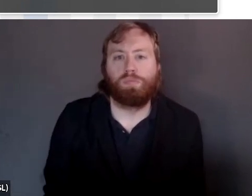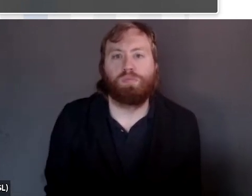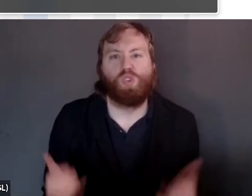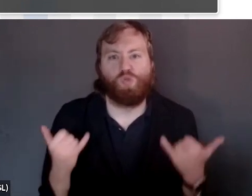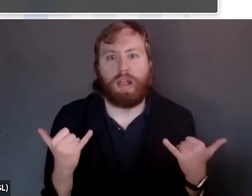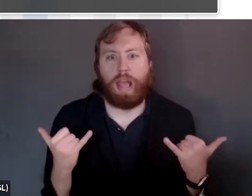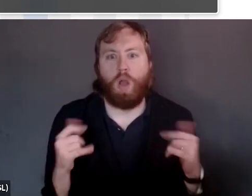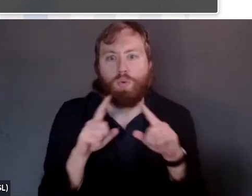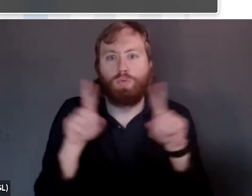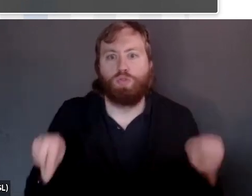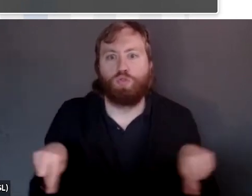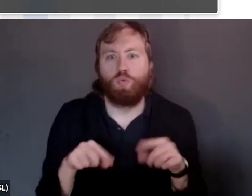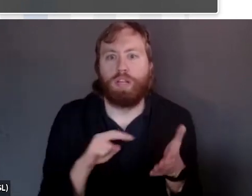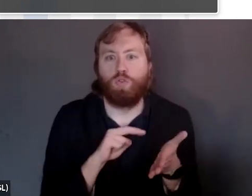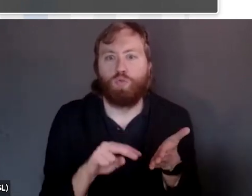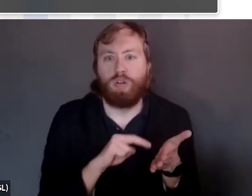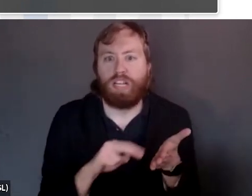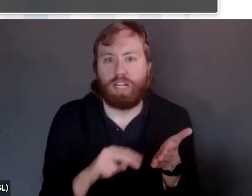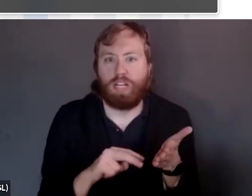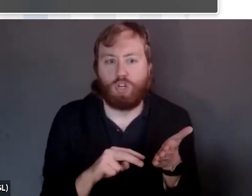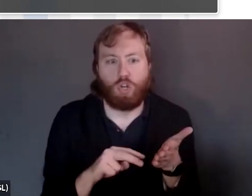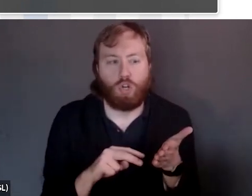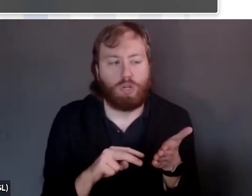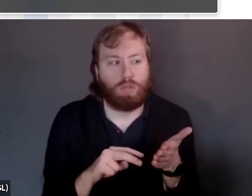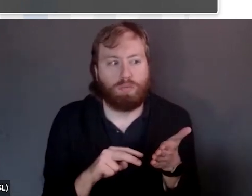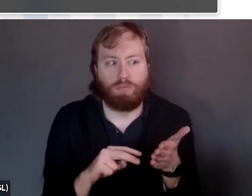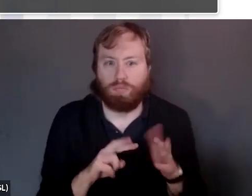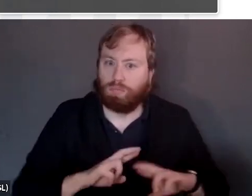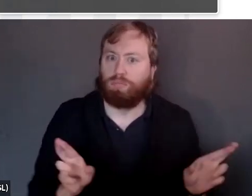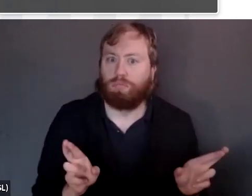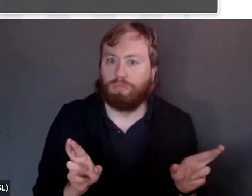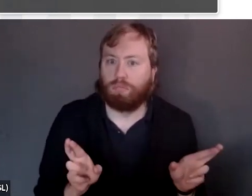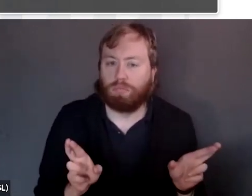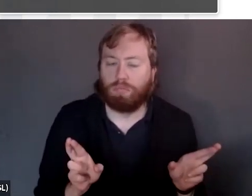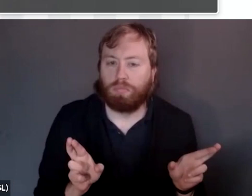and I've opened up a window